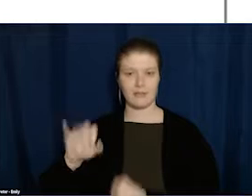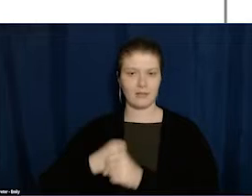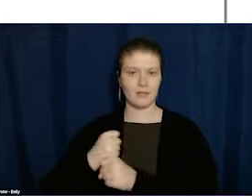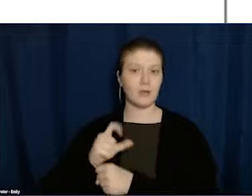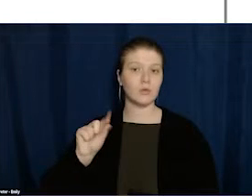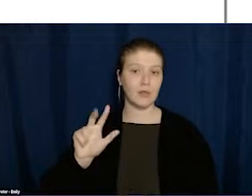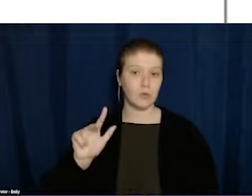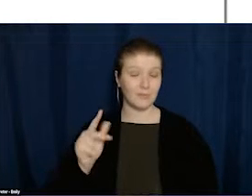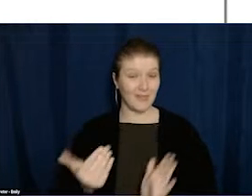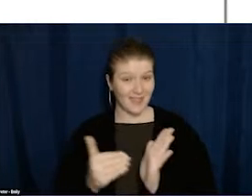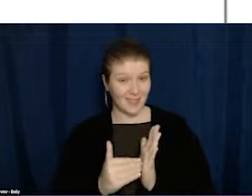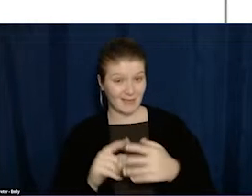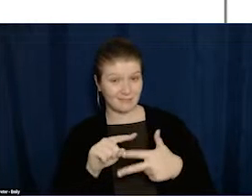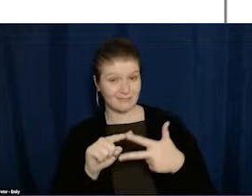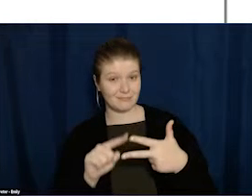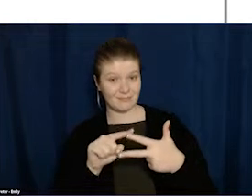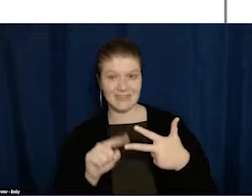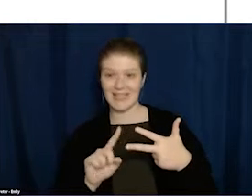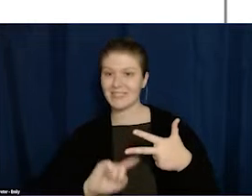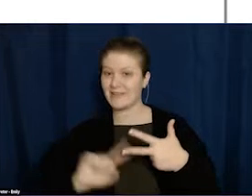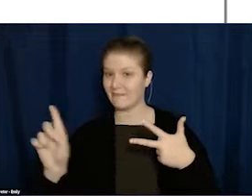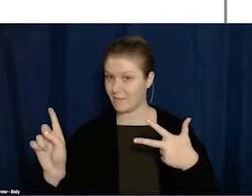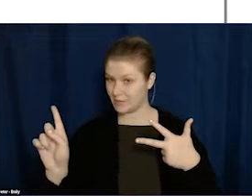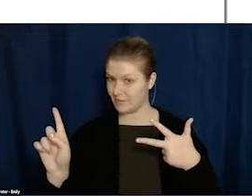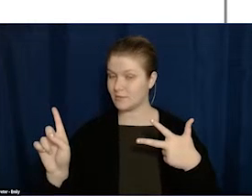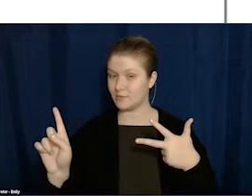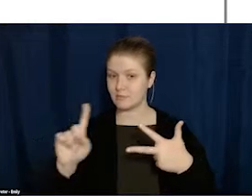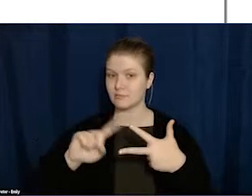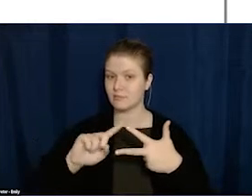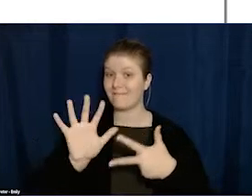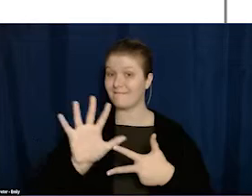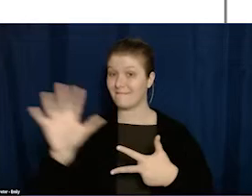This one is at 11:00 p.m. Just a little insight to how we do software releases at NSF.